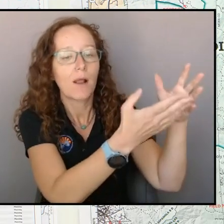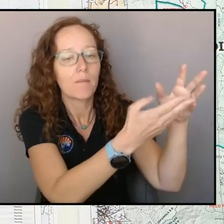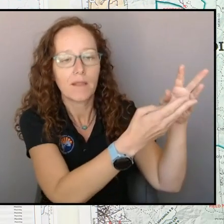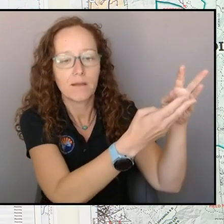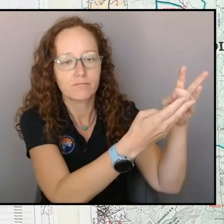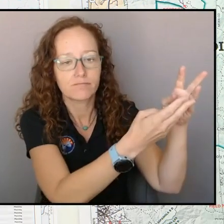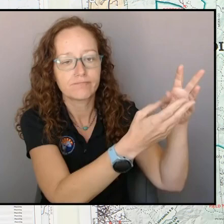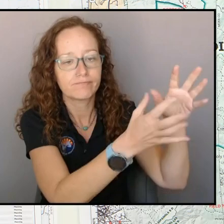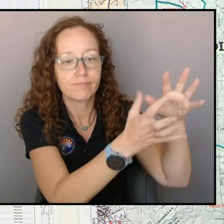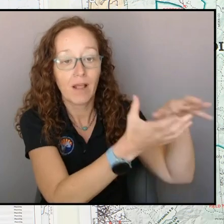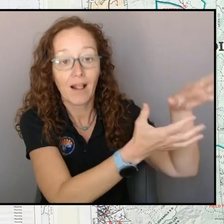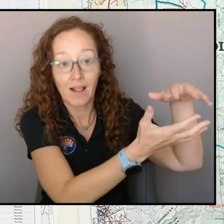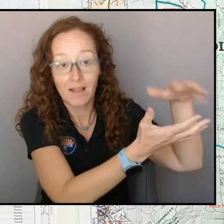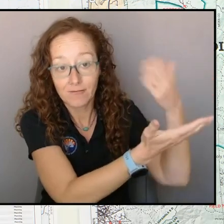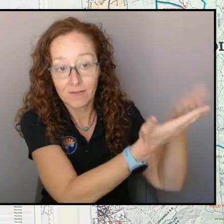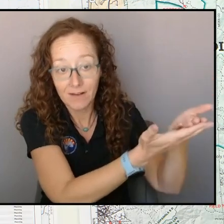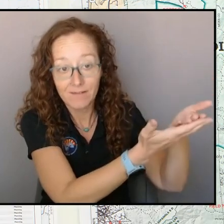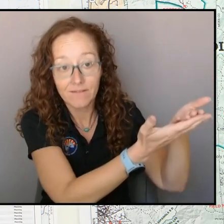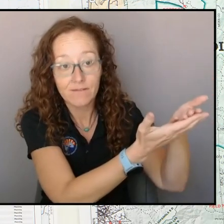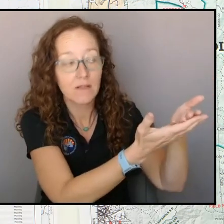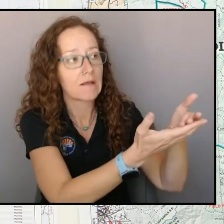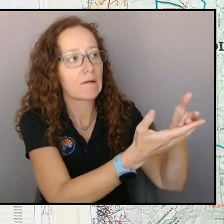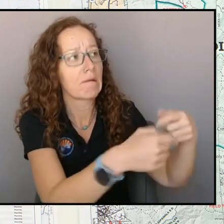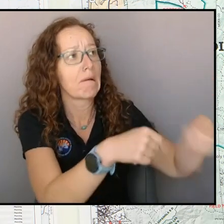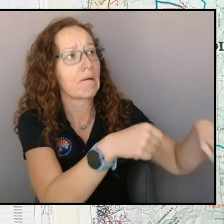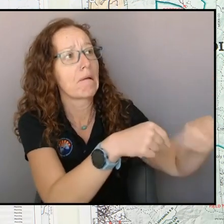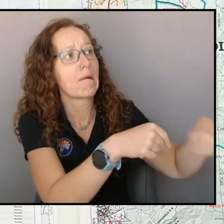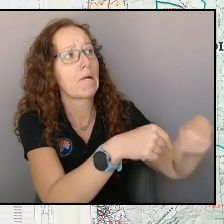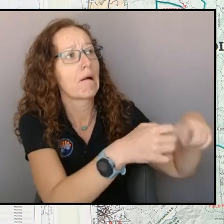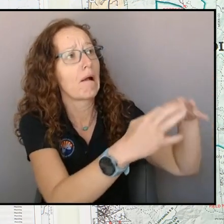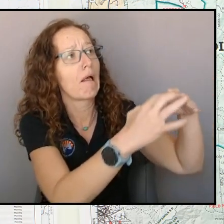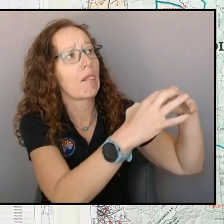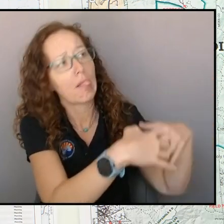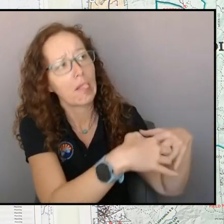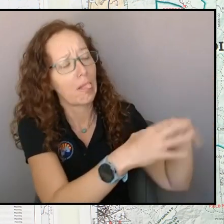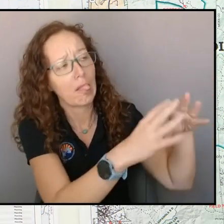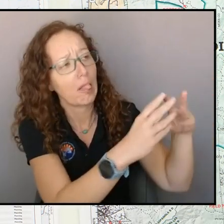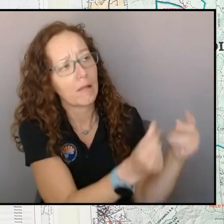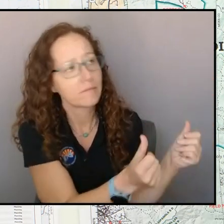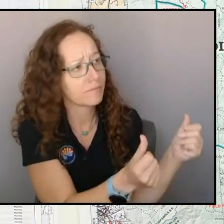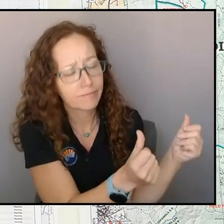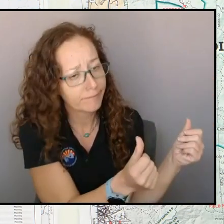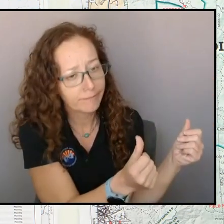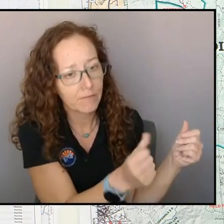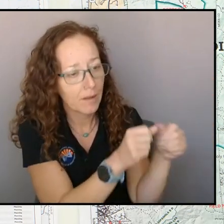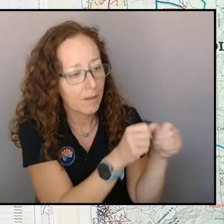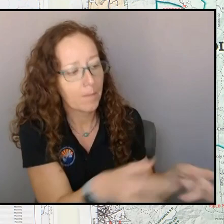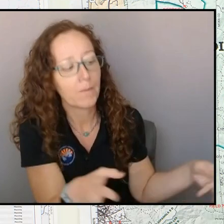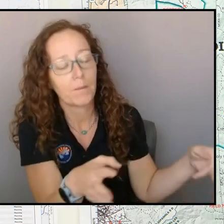here, get scared, collapse, and send outflow back this way. So,